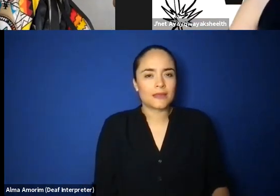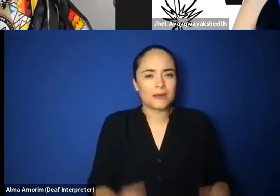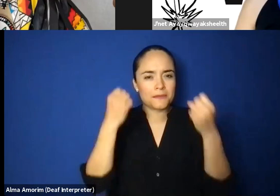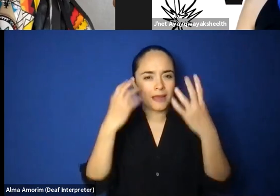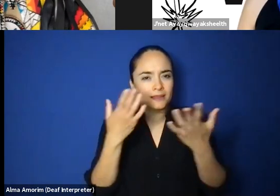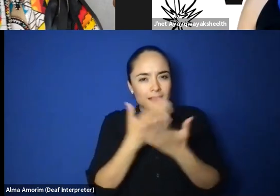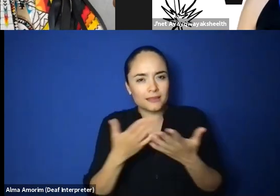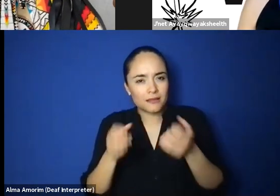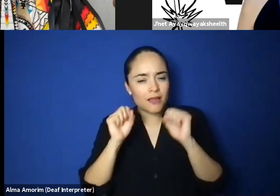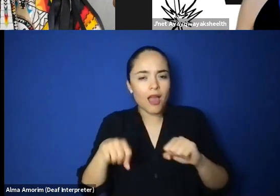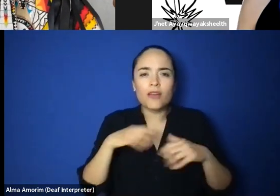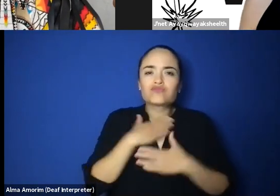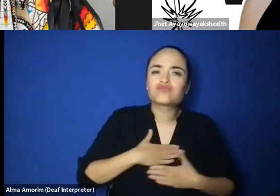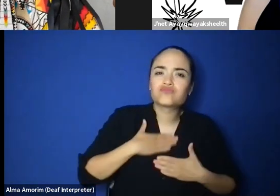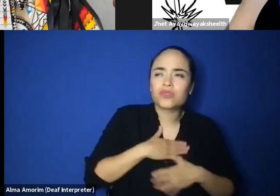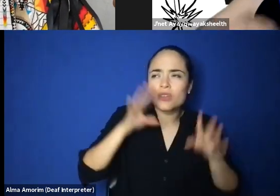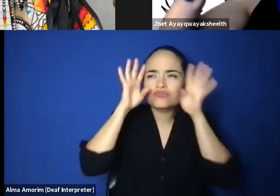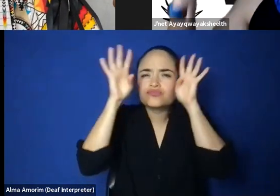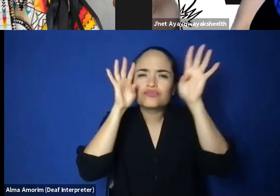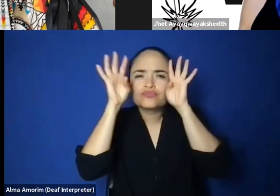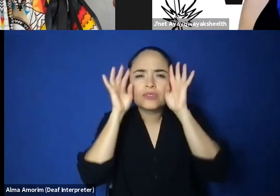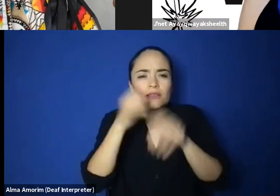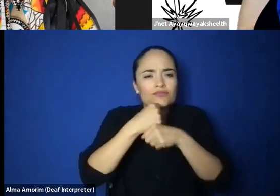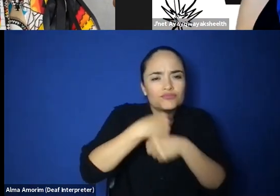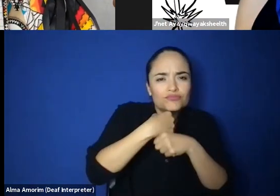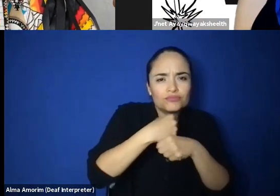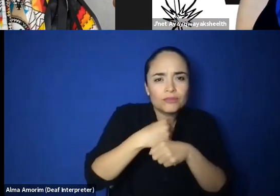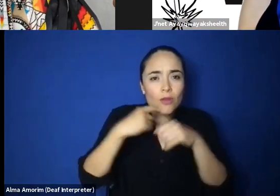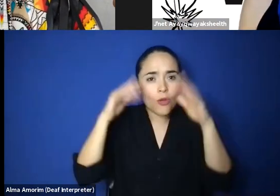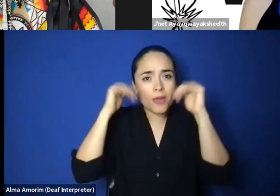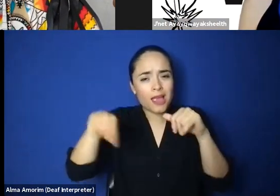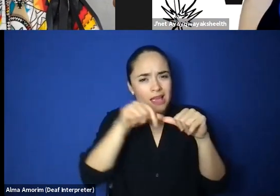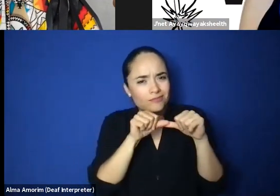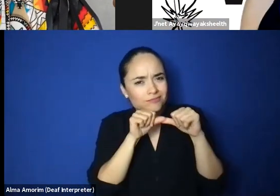we continue to celebrate Indigenous Peoples year round. And thanks again, John, for